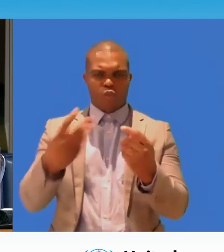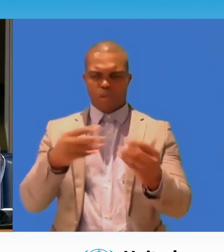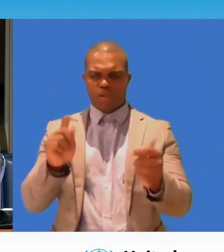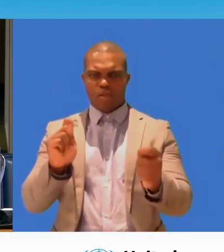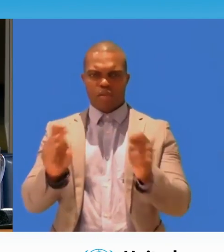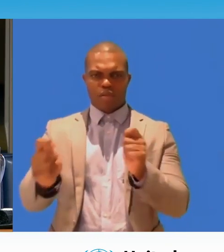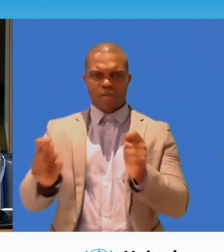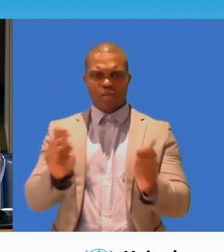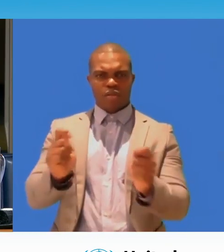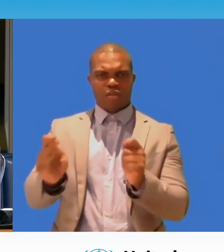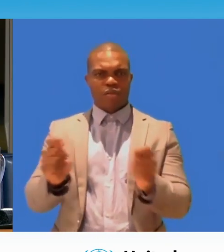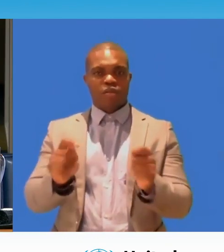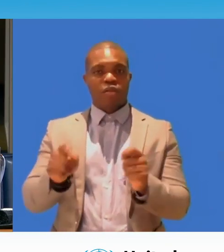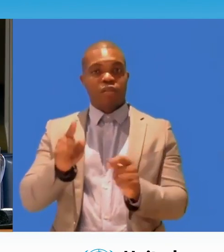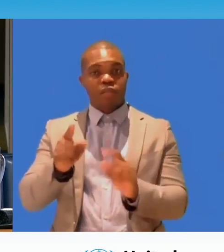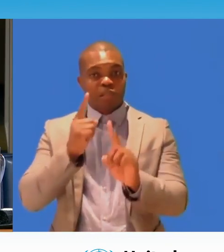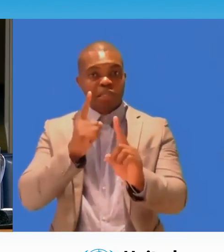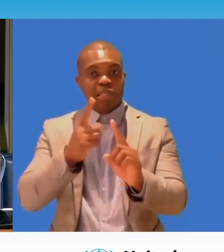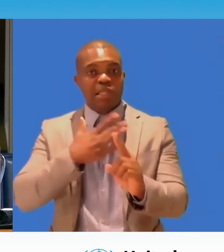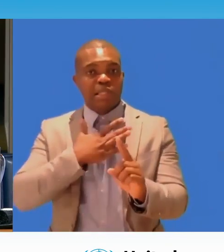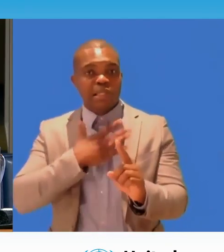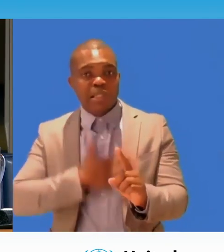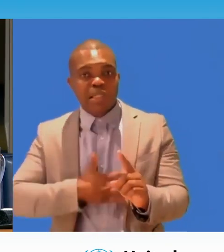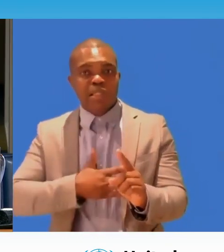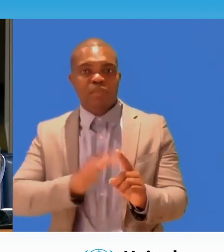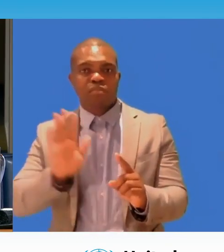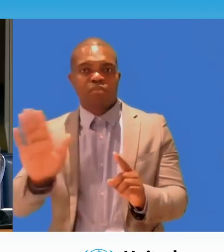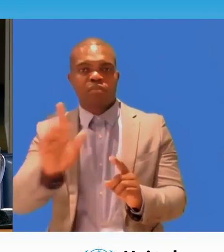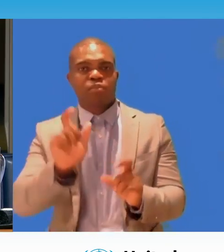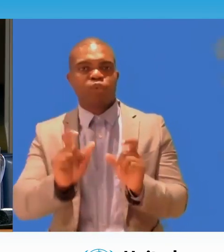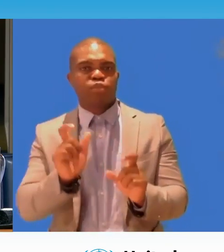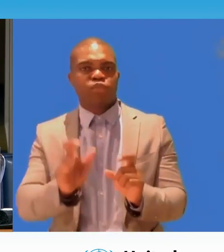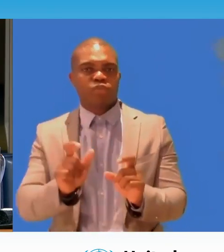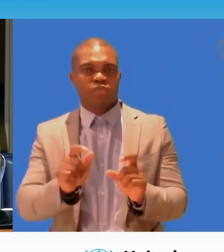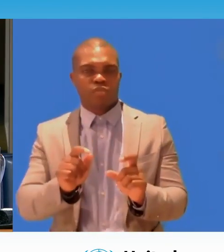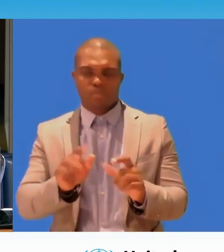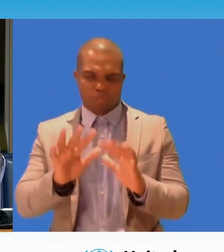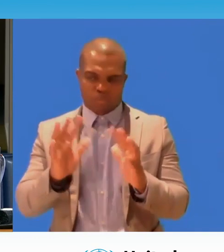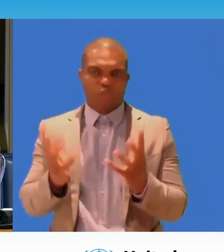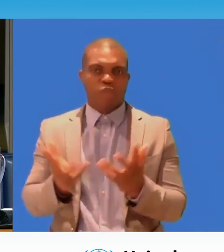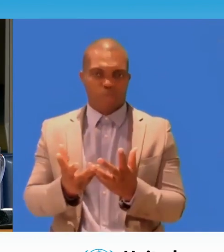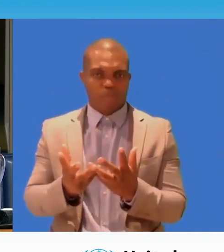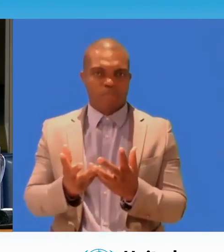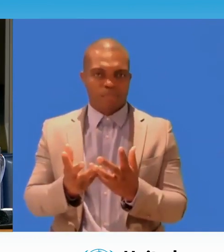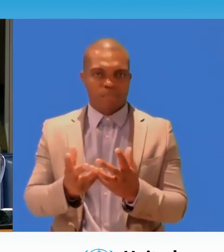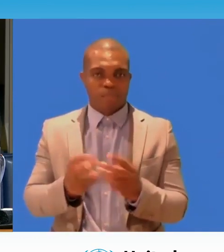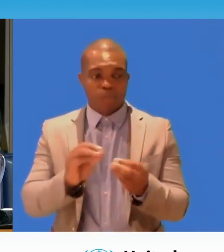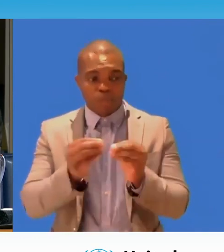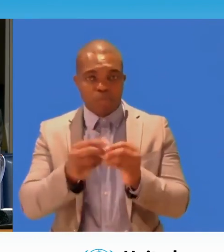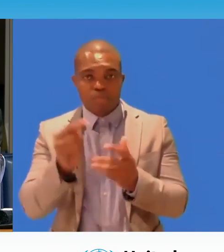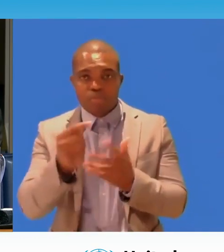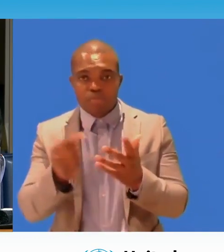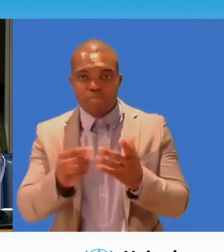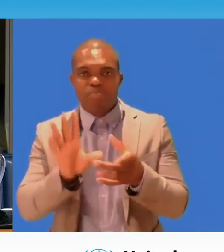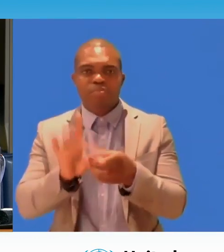reaffirming existing commitment to sustainable development and moving towards a truly Mutual